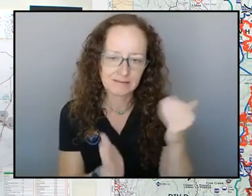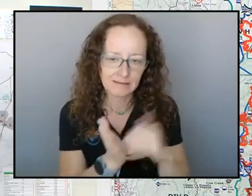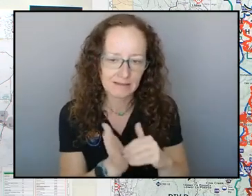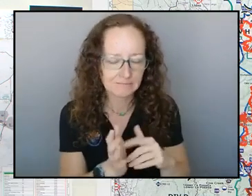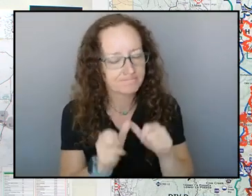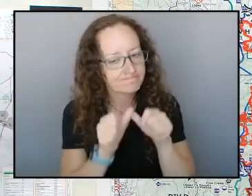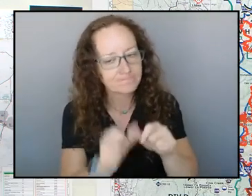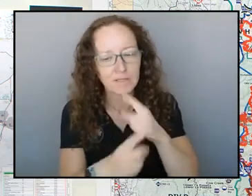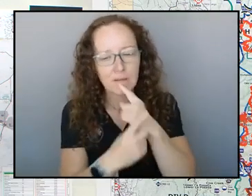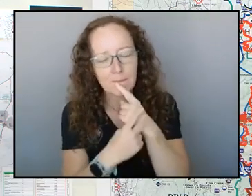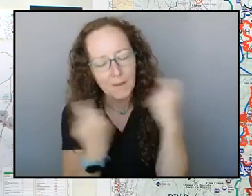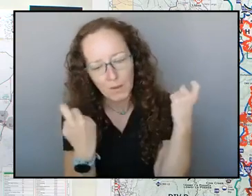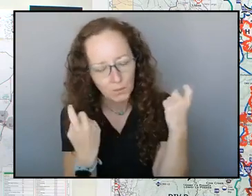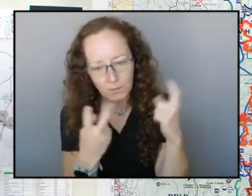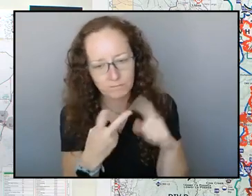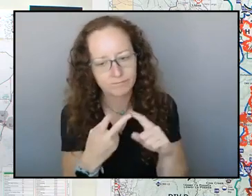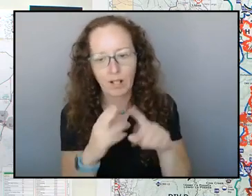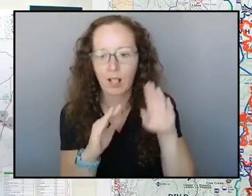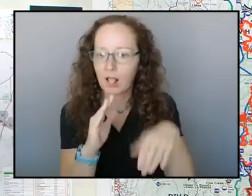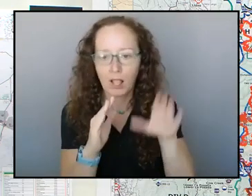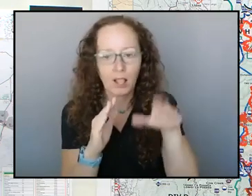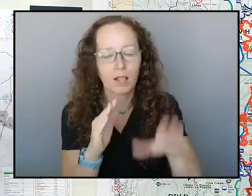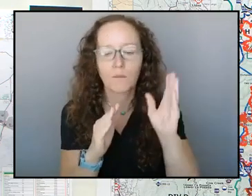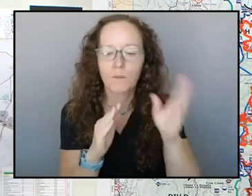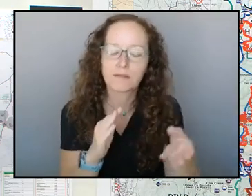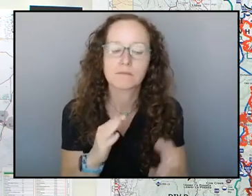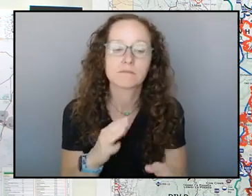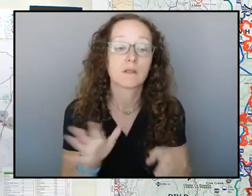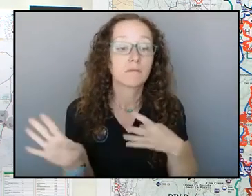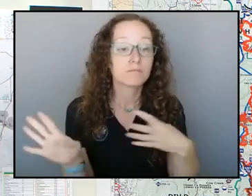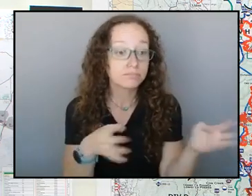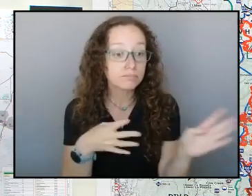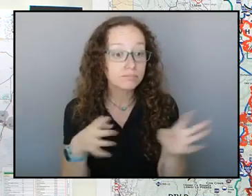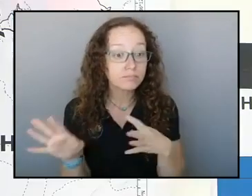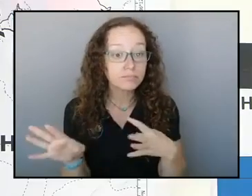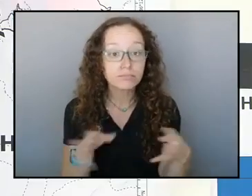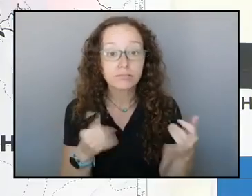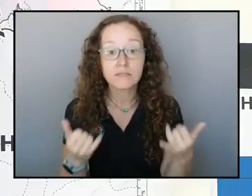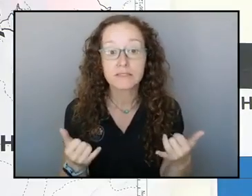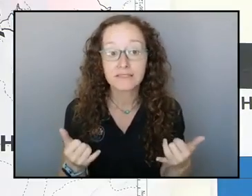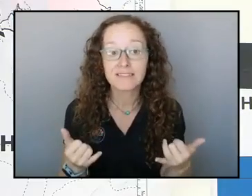Winds today quite a bit more robust here in the South